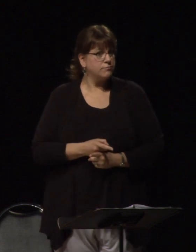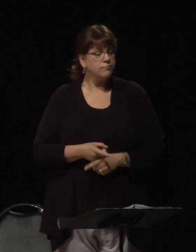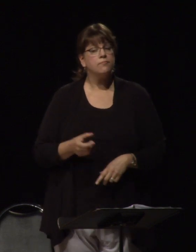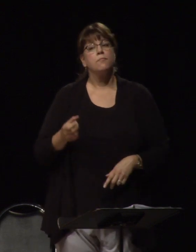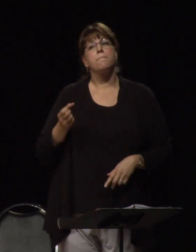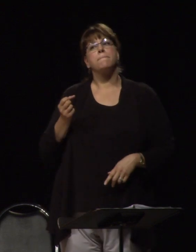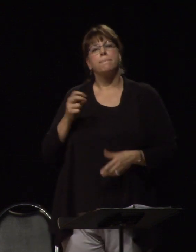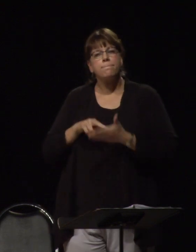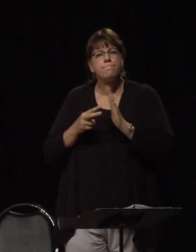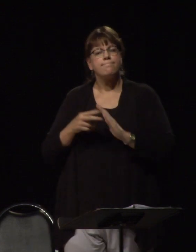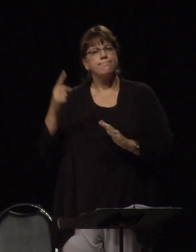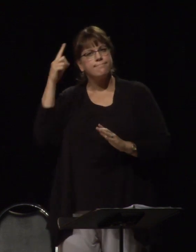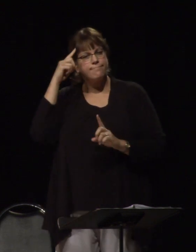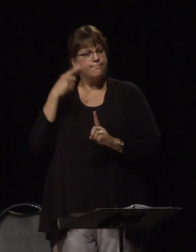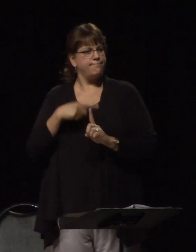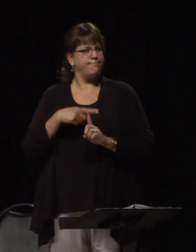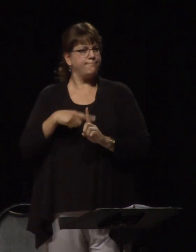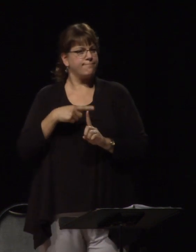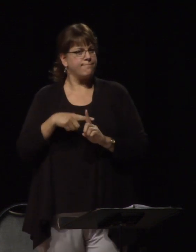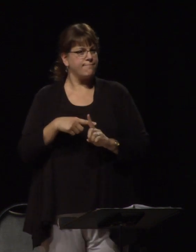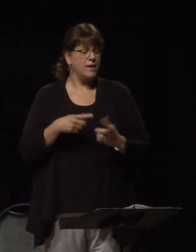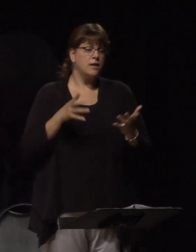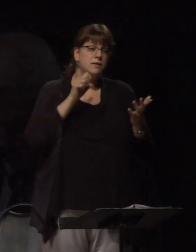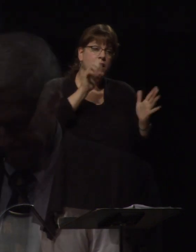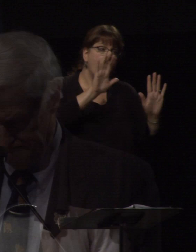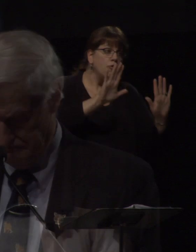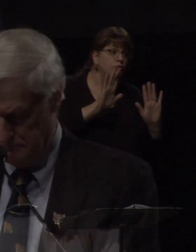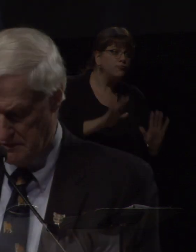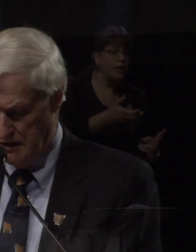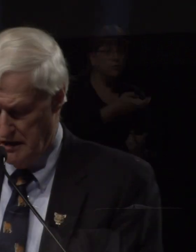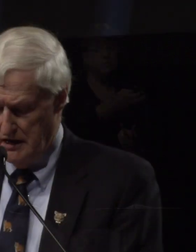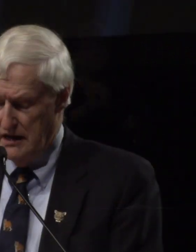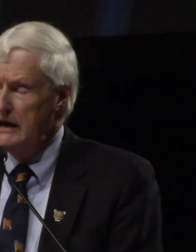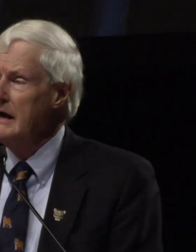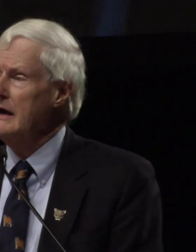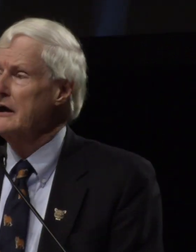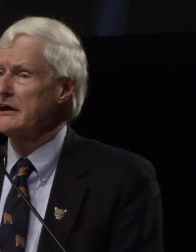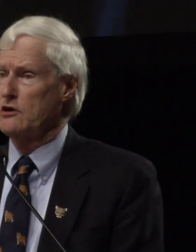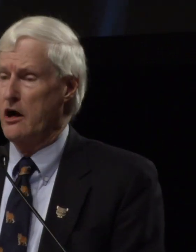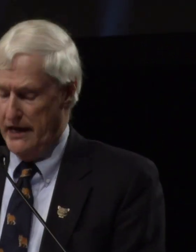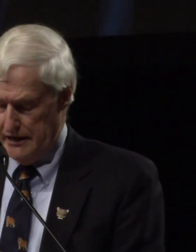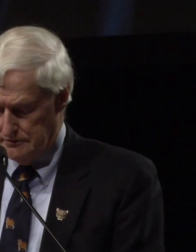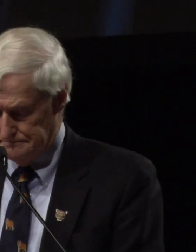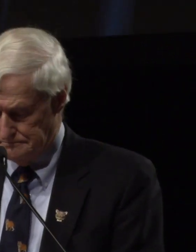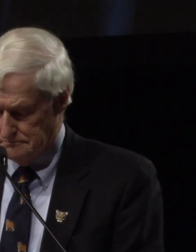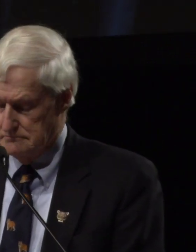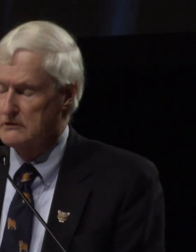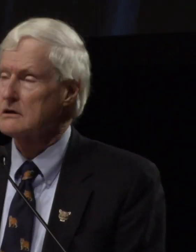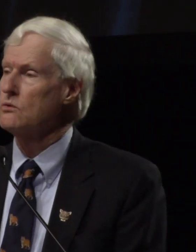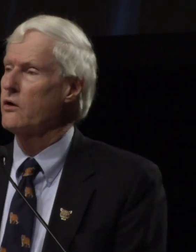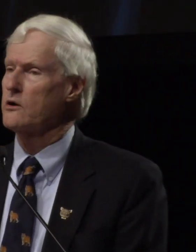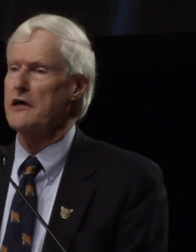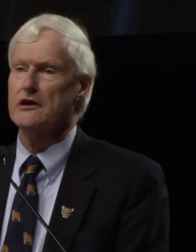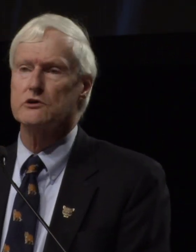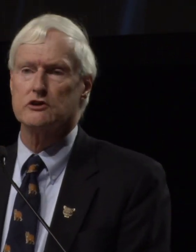TURN THIS LEMON INTO LEMONADE. AND GIVEN ALL THAT, WHERE DO I THINK WE SHOULD ASPIRE TO BE